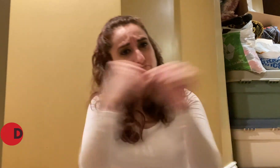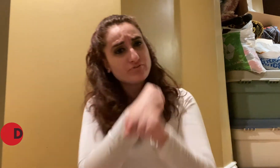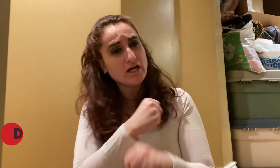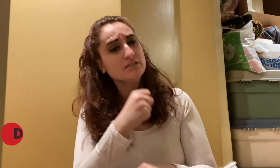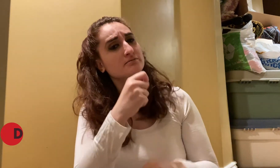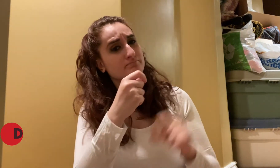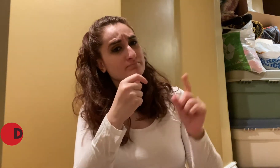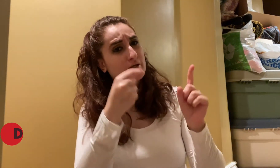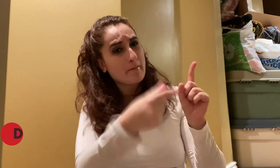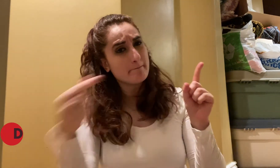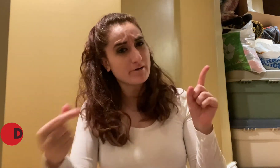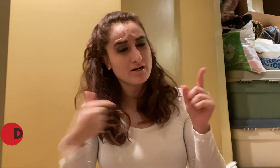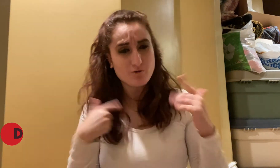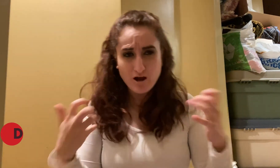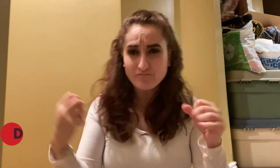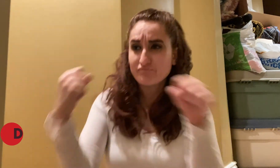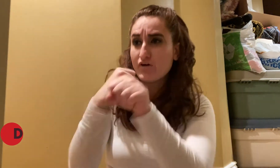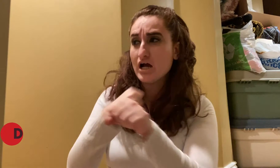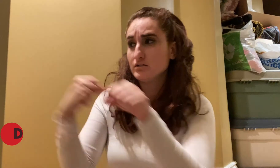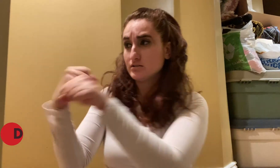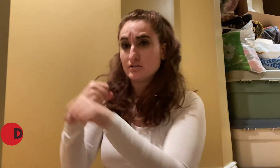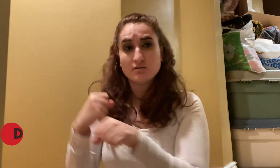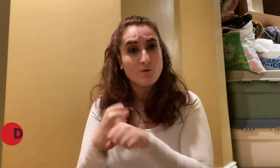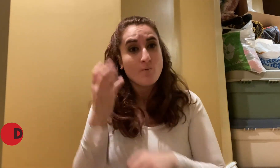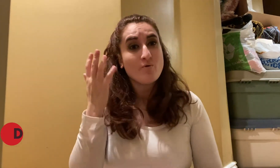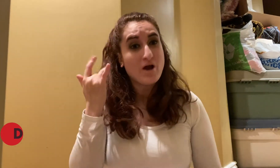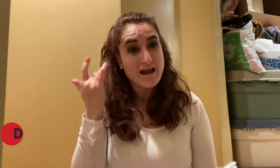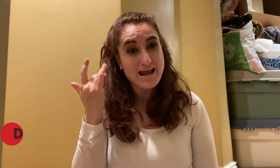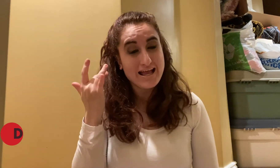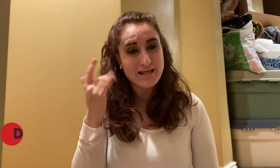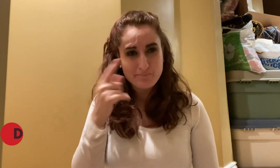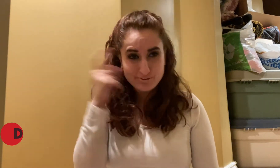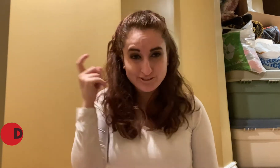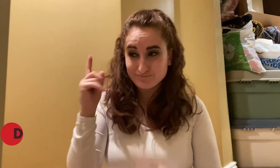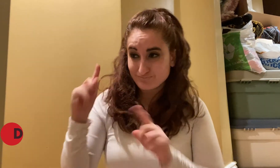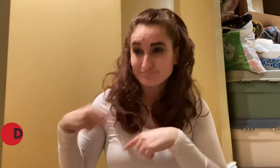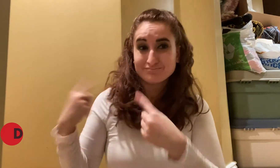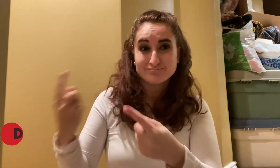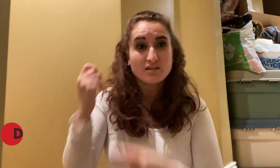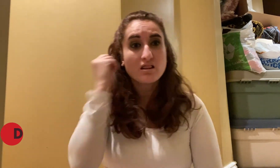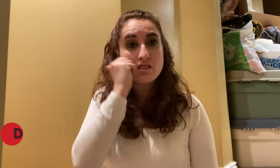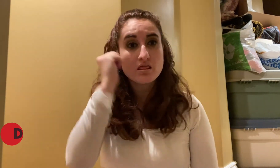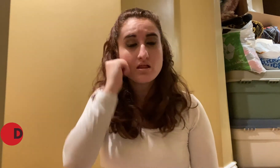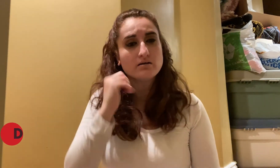and I wanted to fight the government, what was I fighting for?